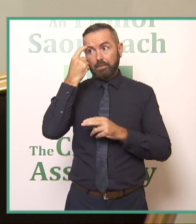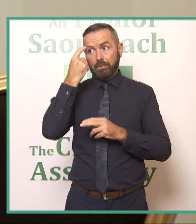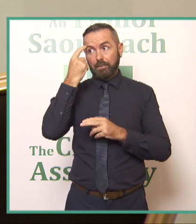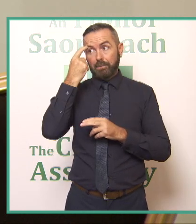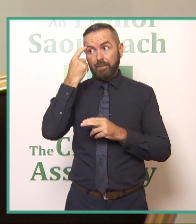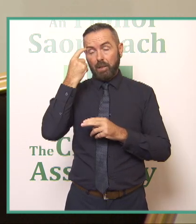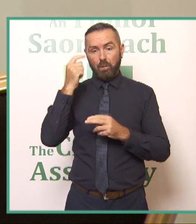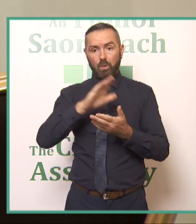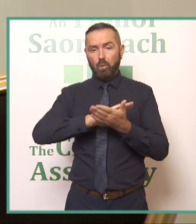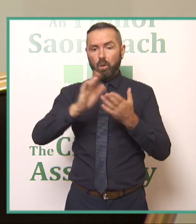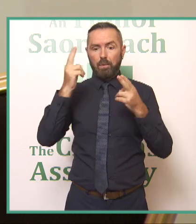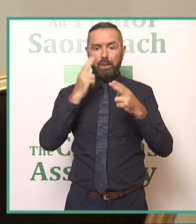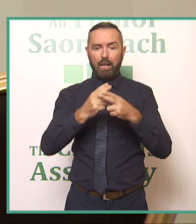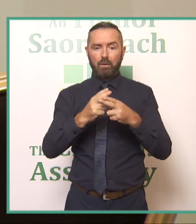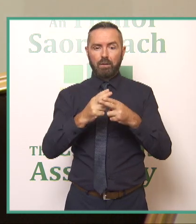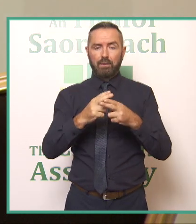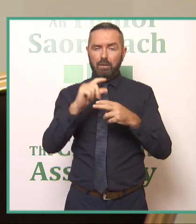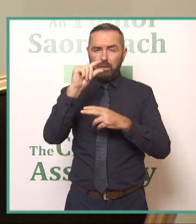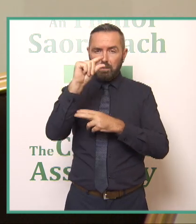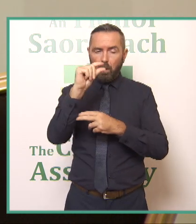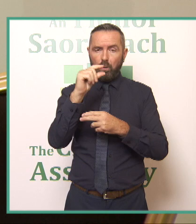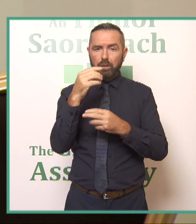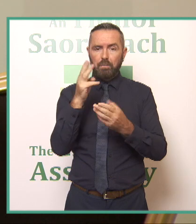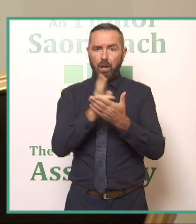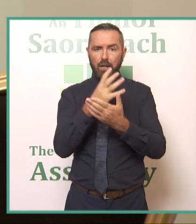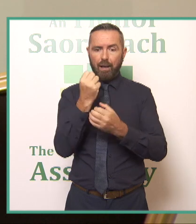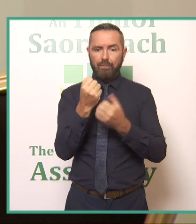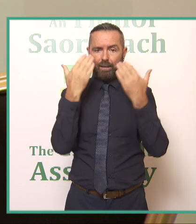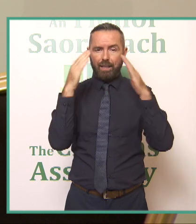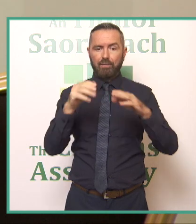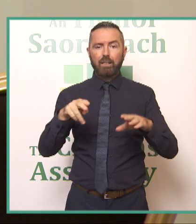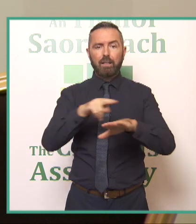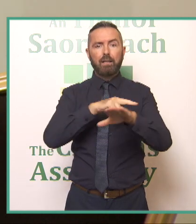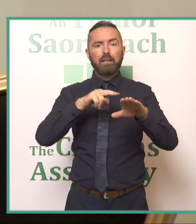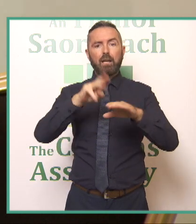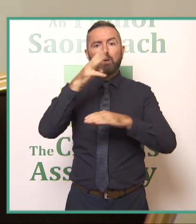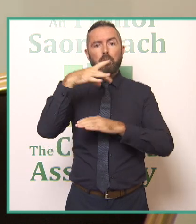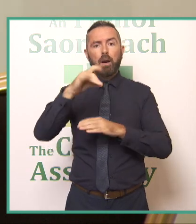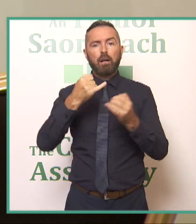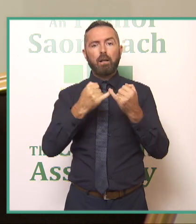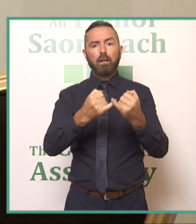wiping out even the tiny little bits we have left our national parks like Killarney National Park